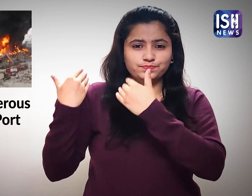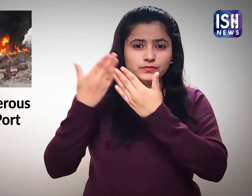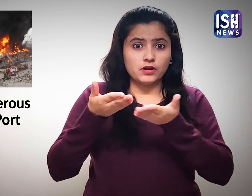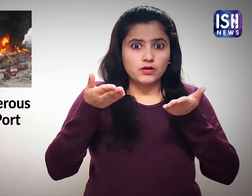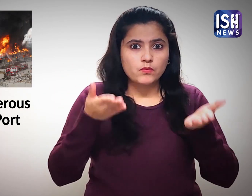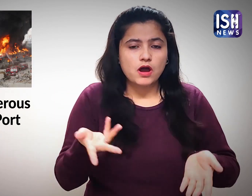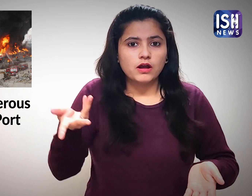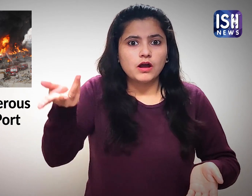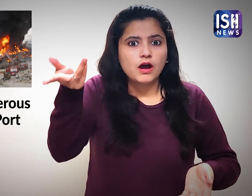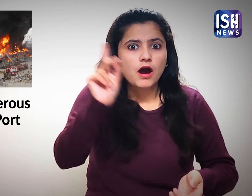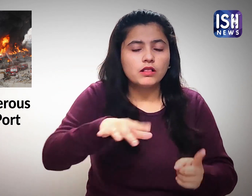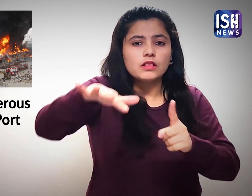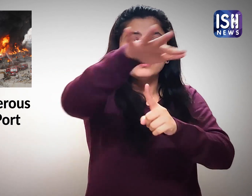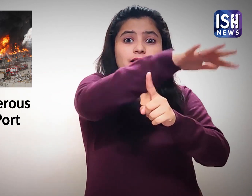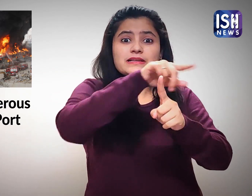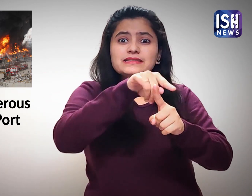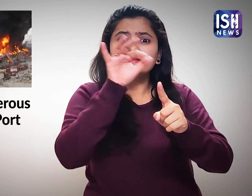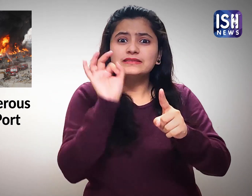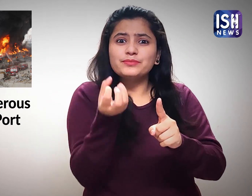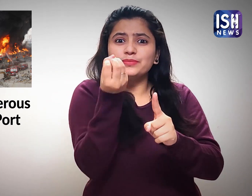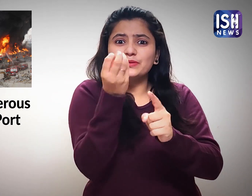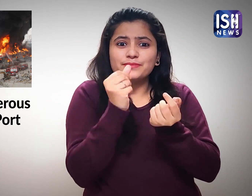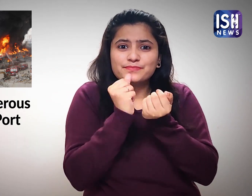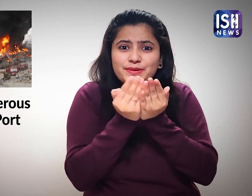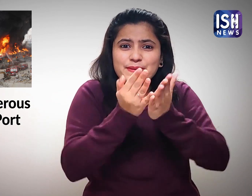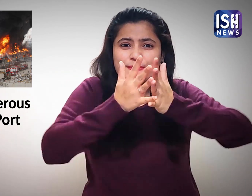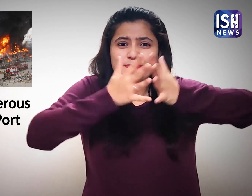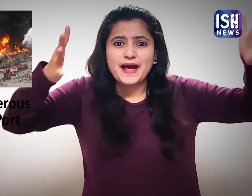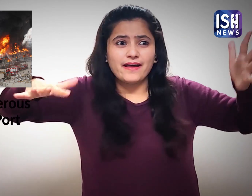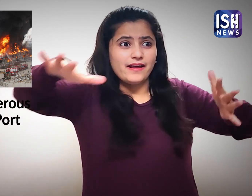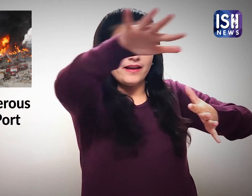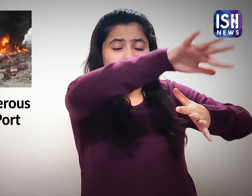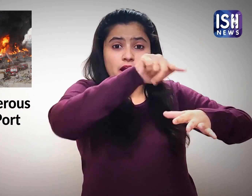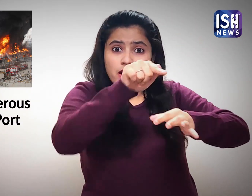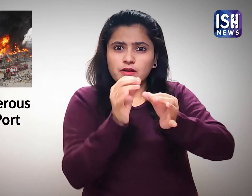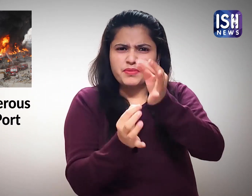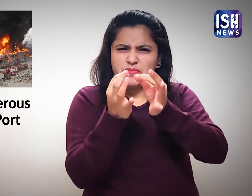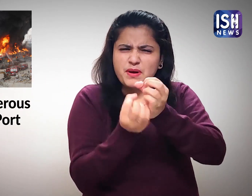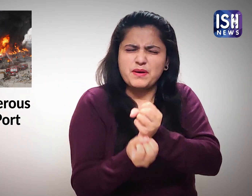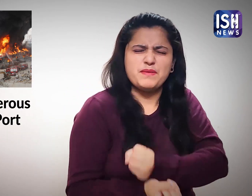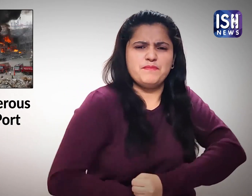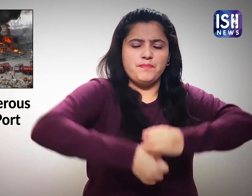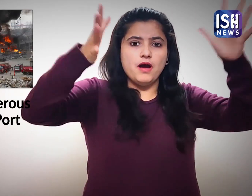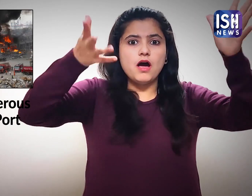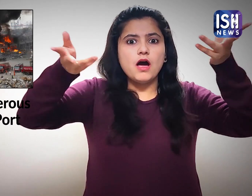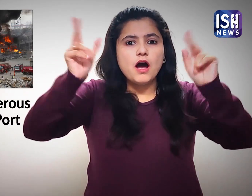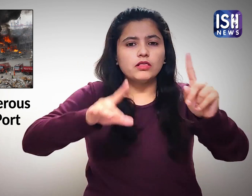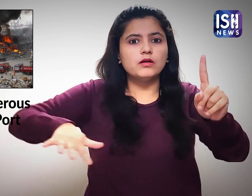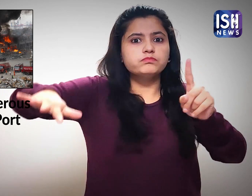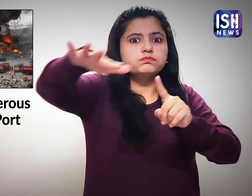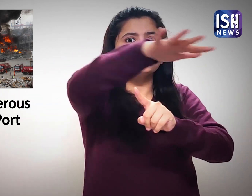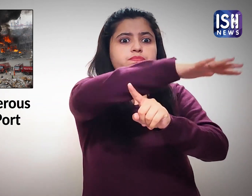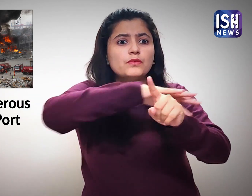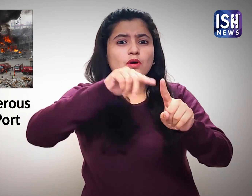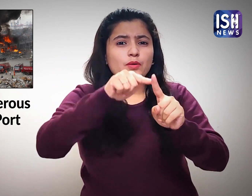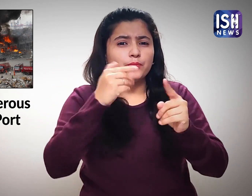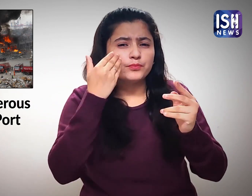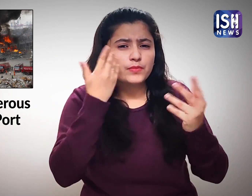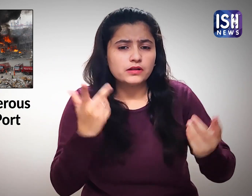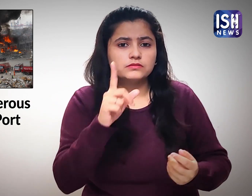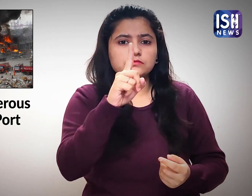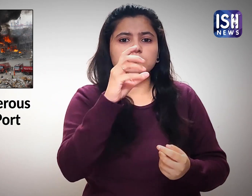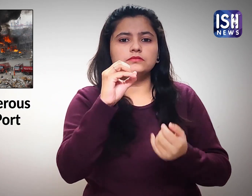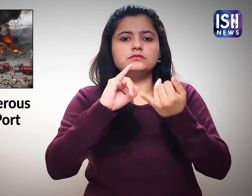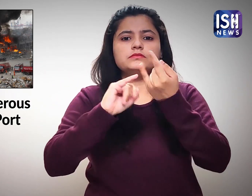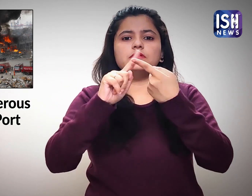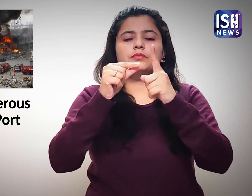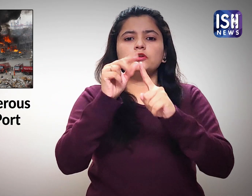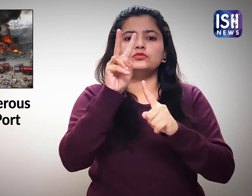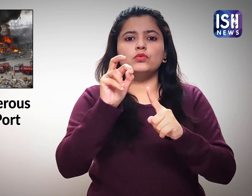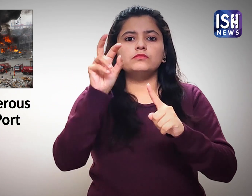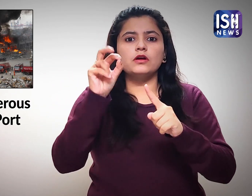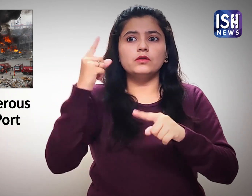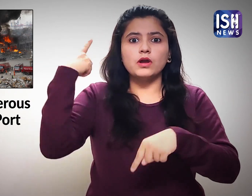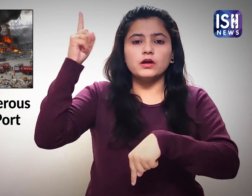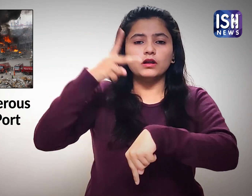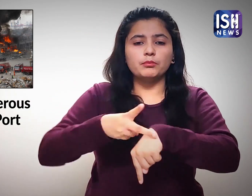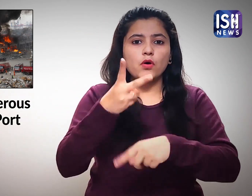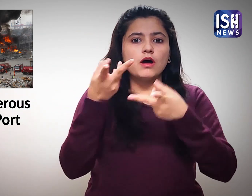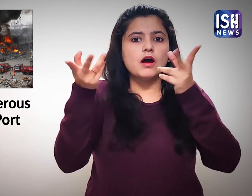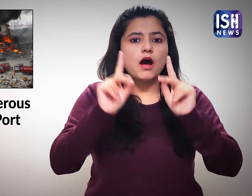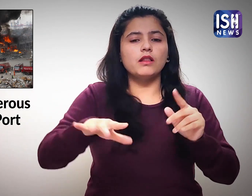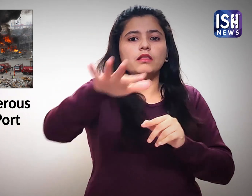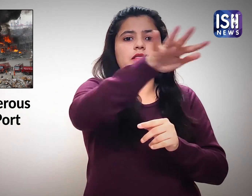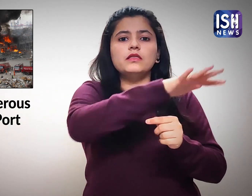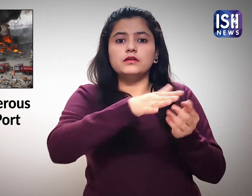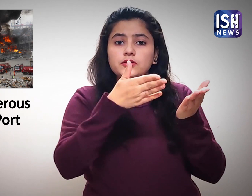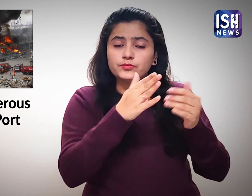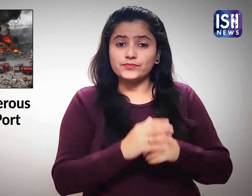Now another fire erupted on 10th September 2020 at the same port.